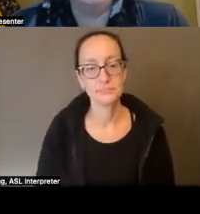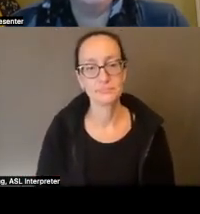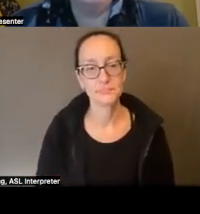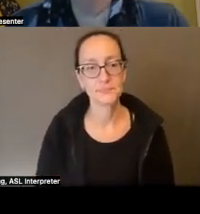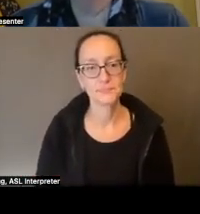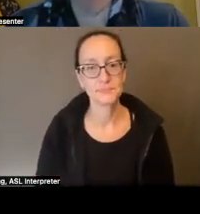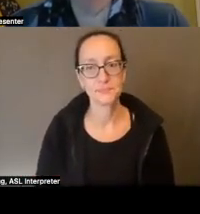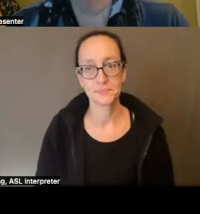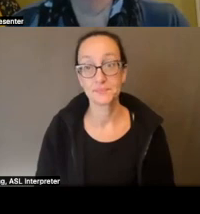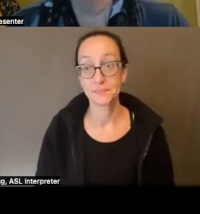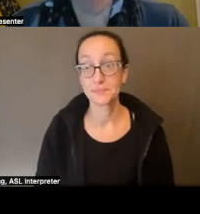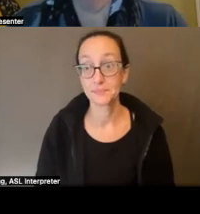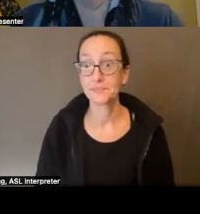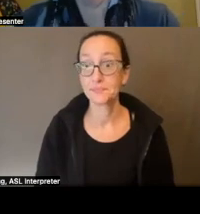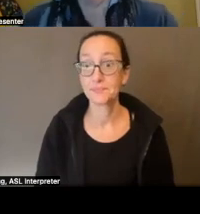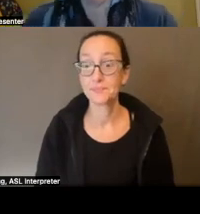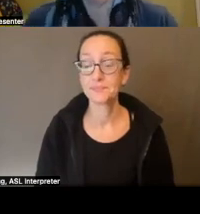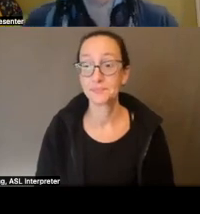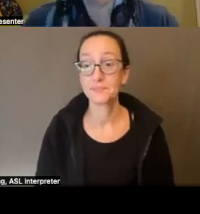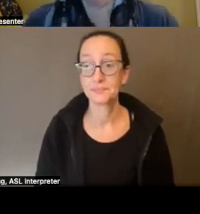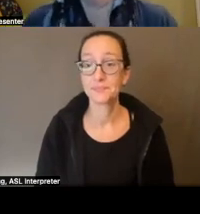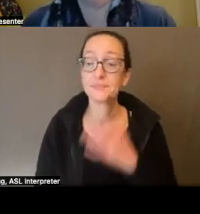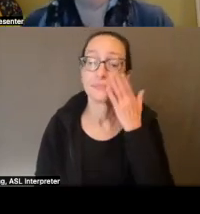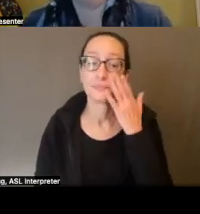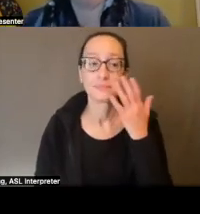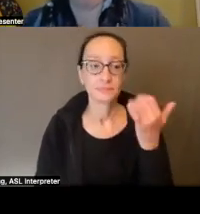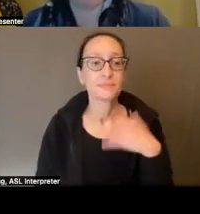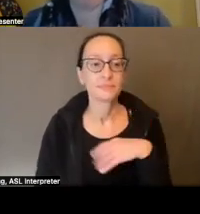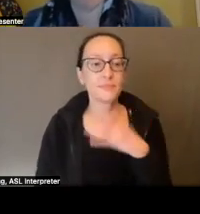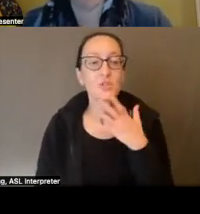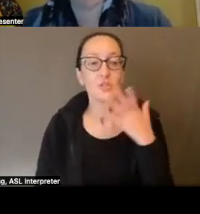I'm going to talk about cued speech and listening and spoken language.